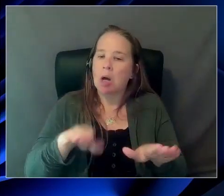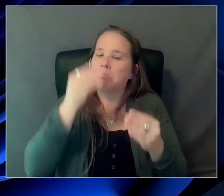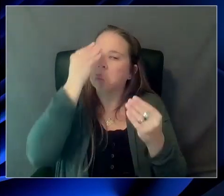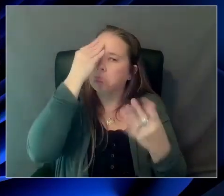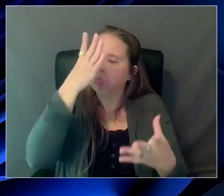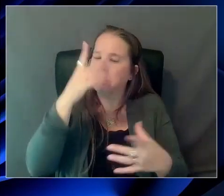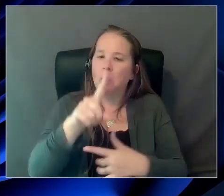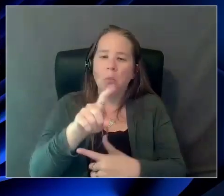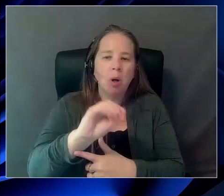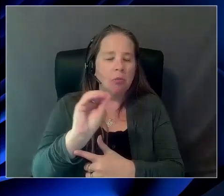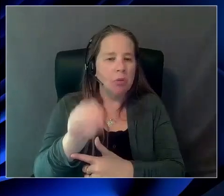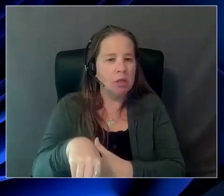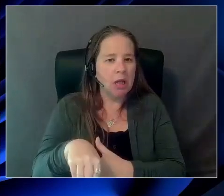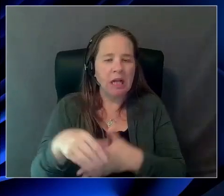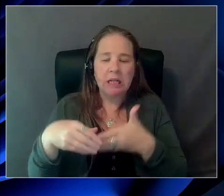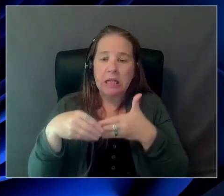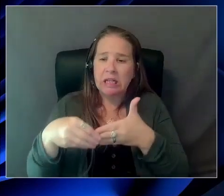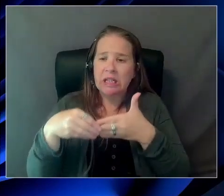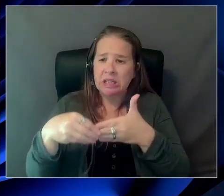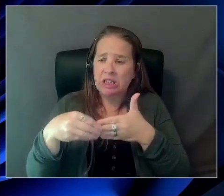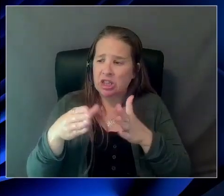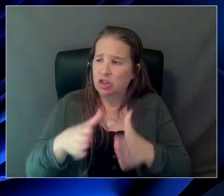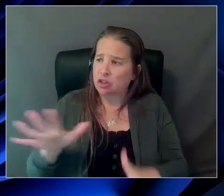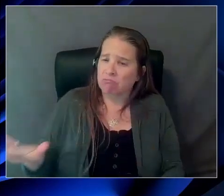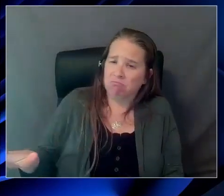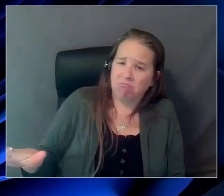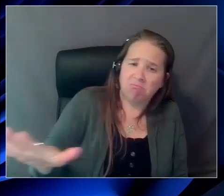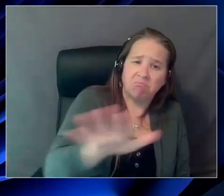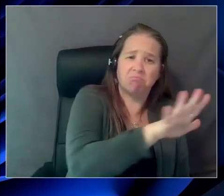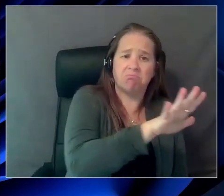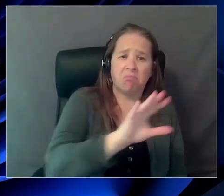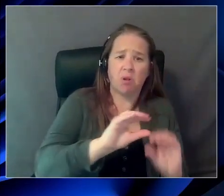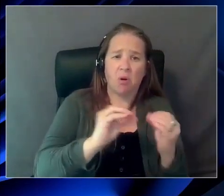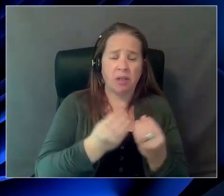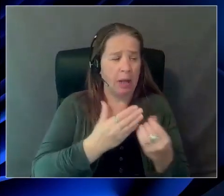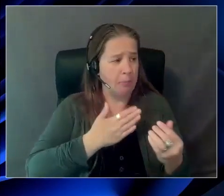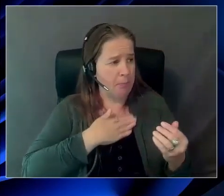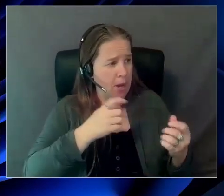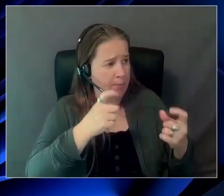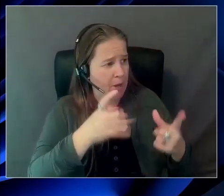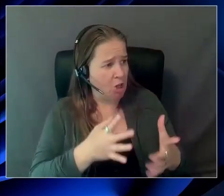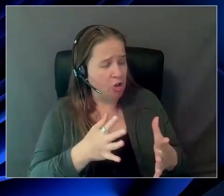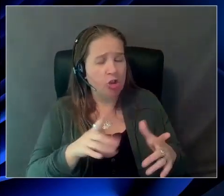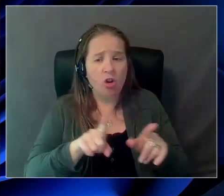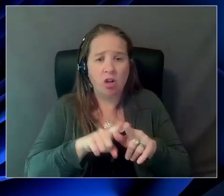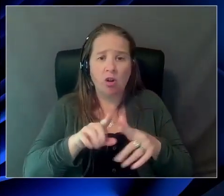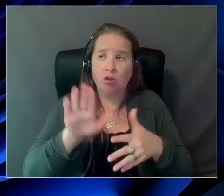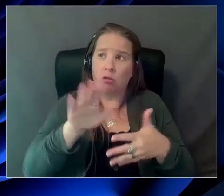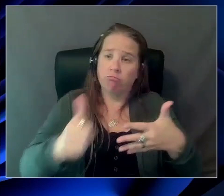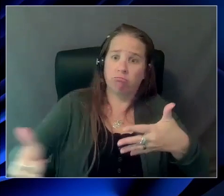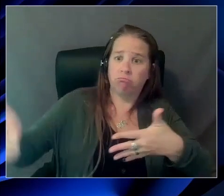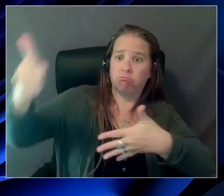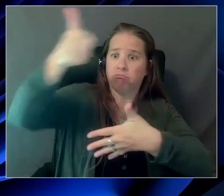that the leadership across this organization, both my manager and the leadership above her,